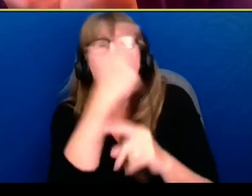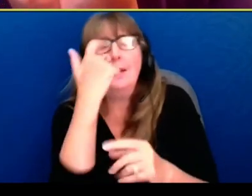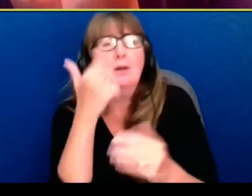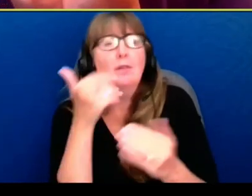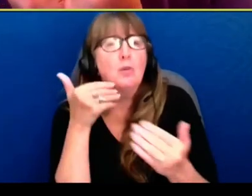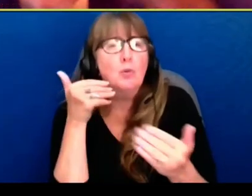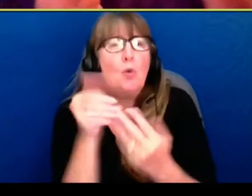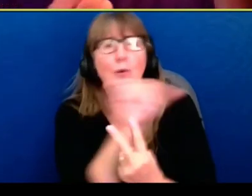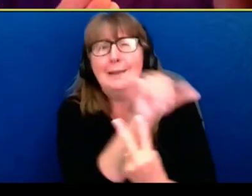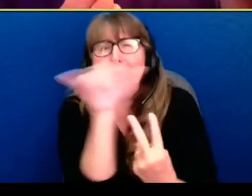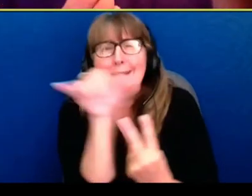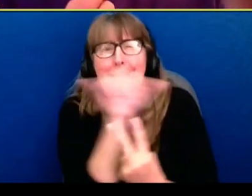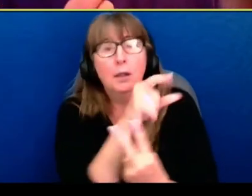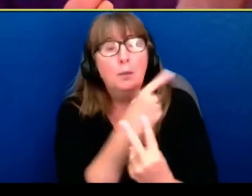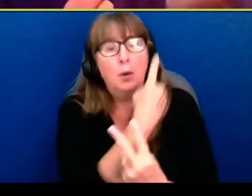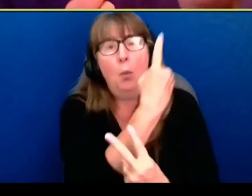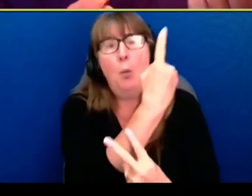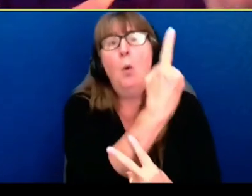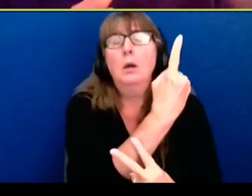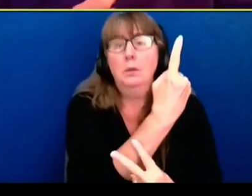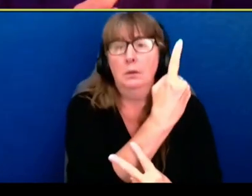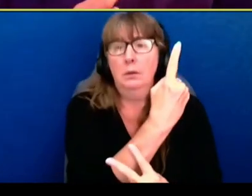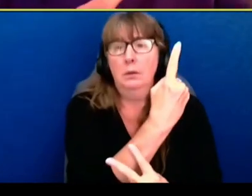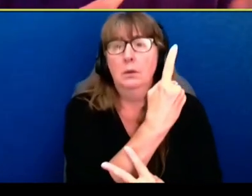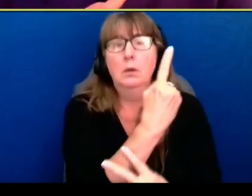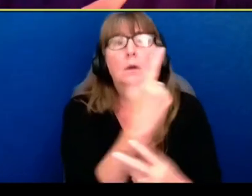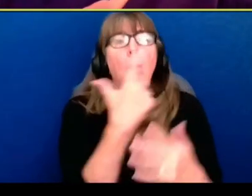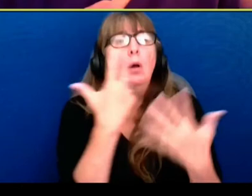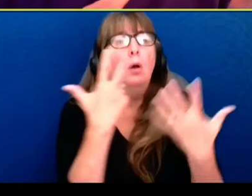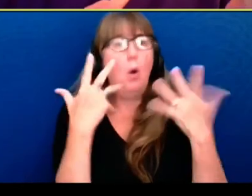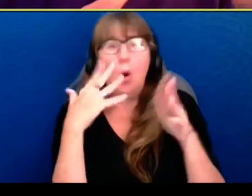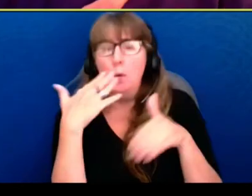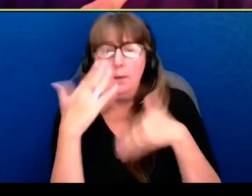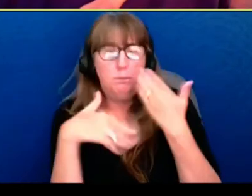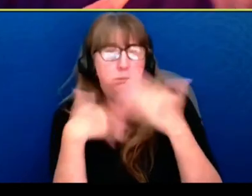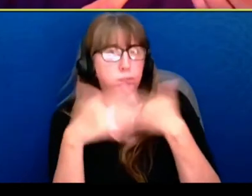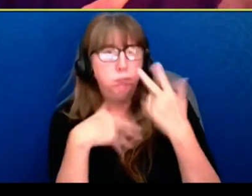other. But yet one was clearly already moving into the route of oral communication.